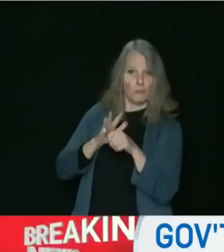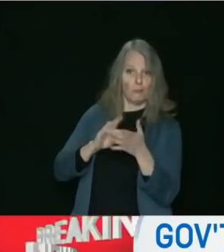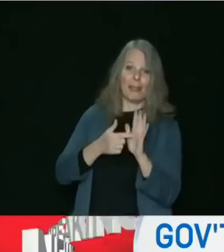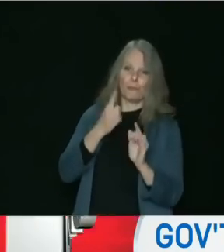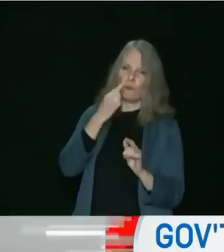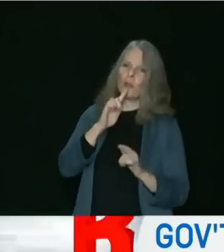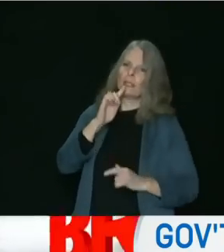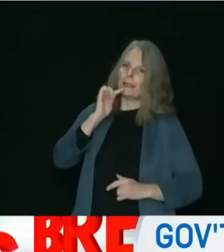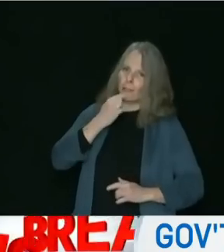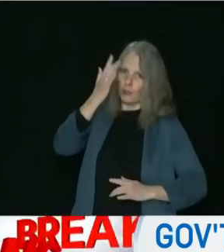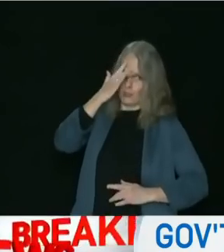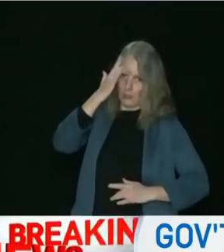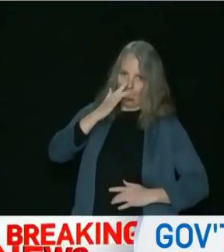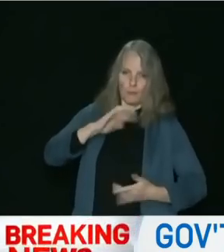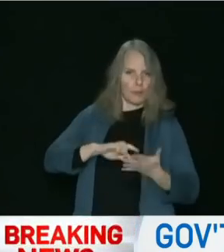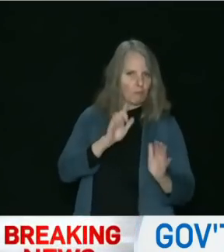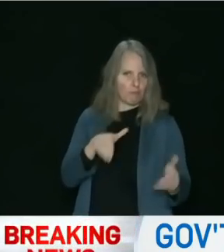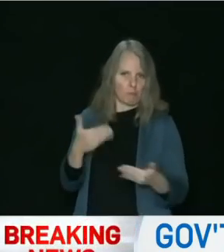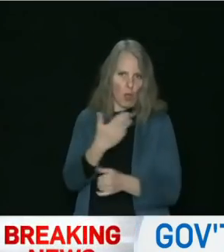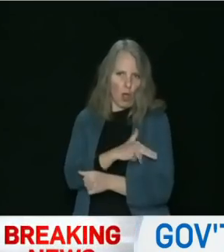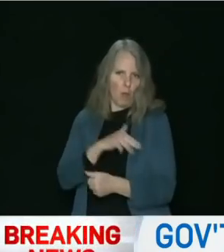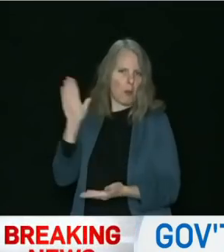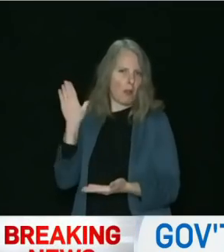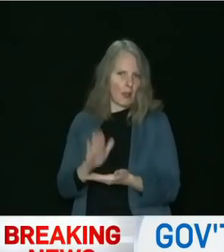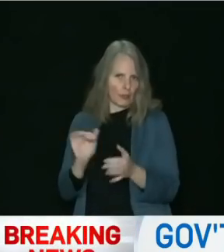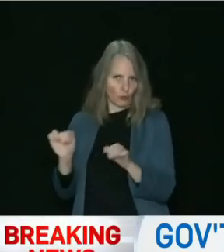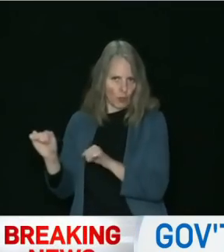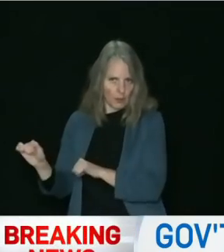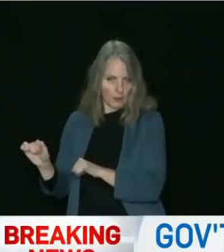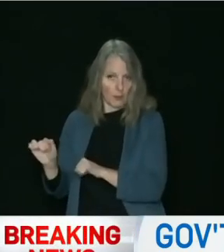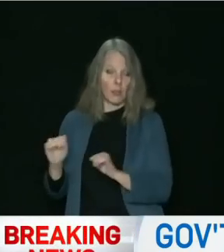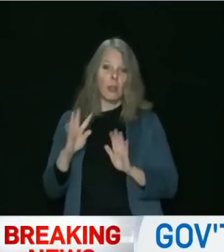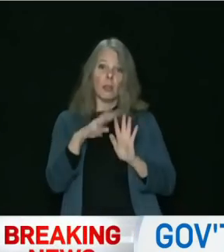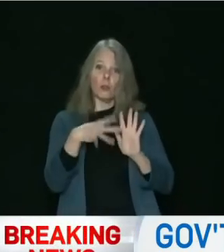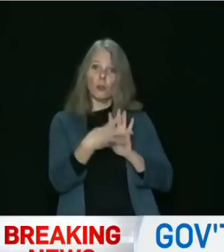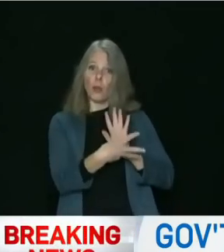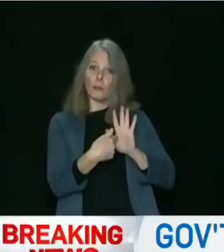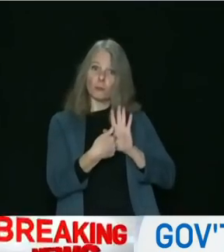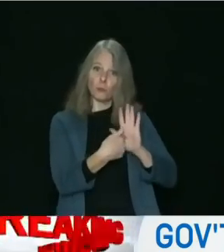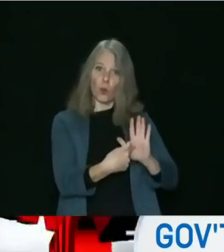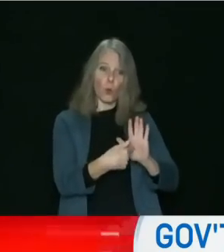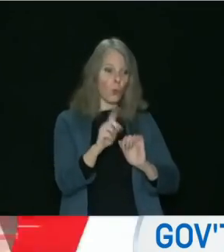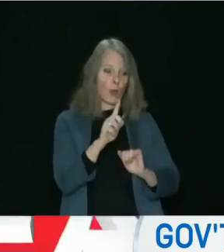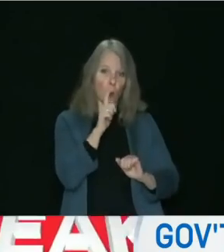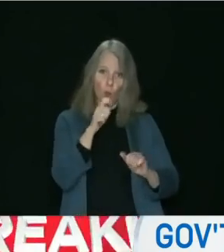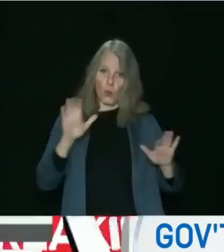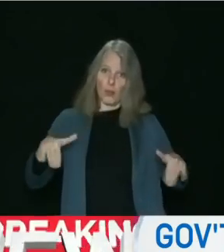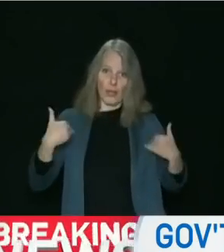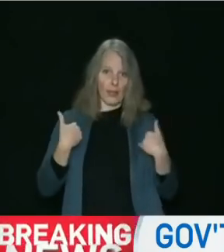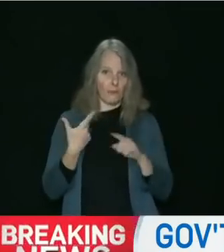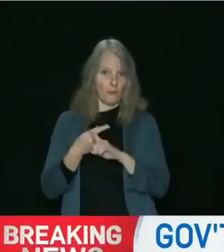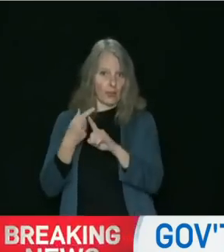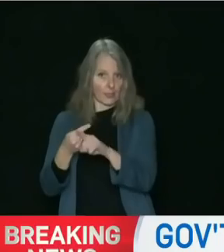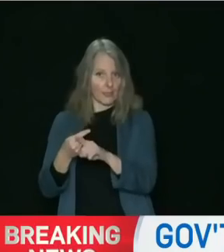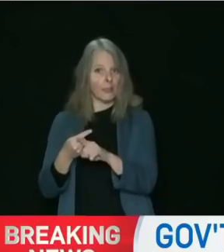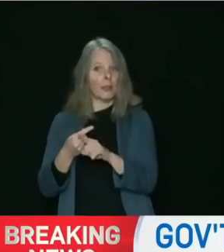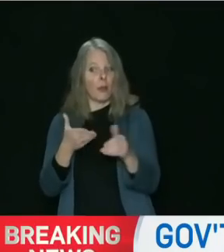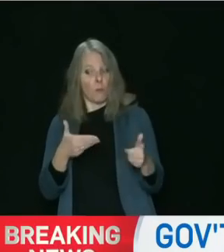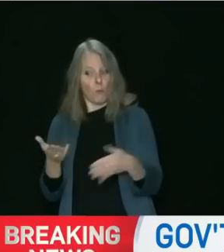CONTINUES TO OFFER GOOD PROTECTION AGAINST SEVERE